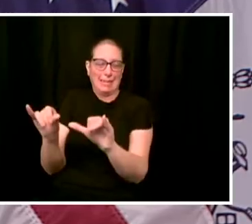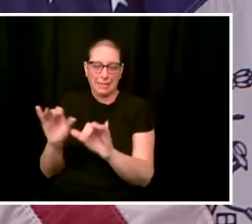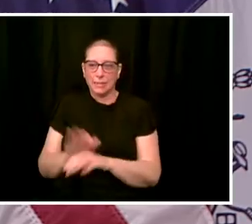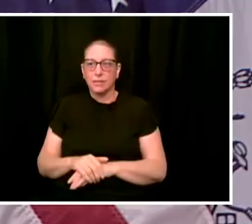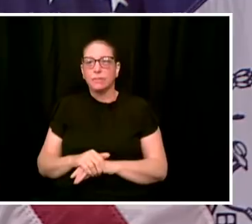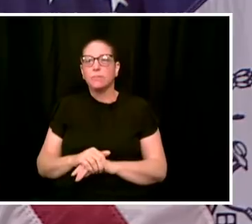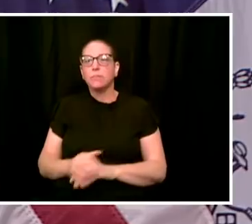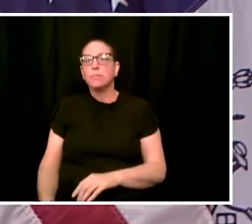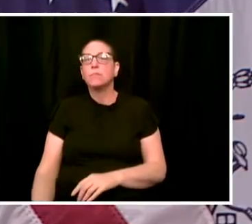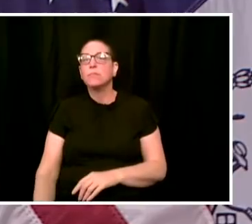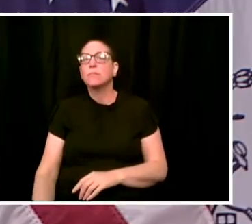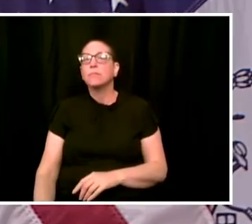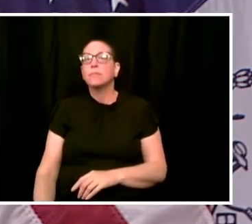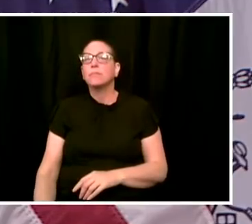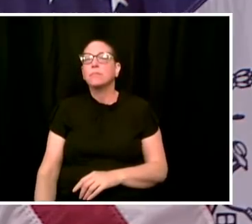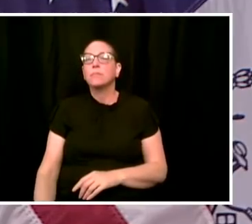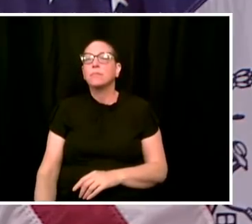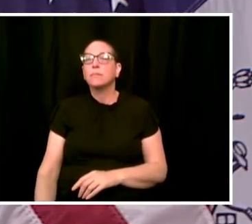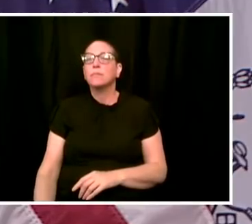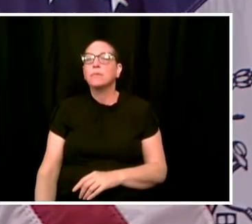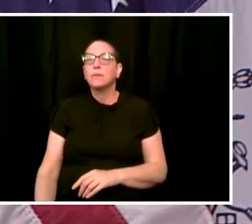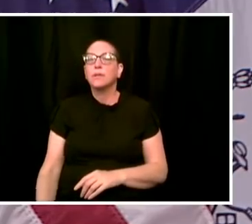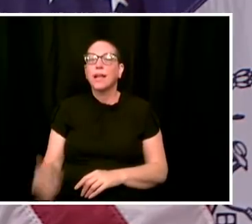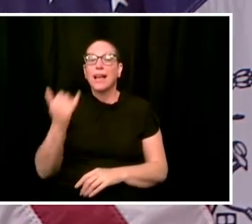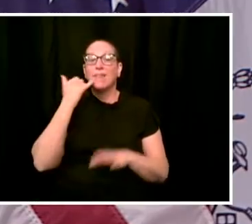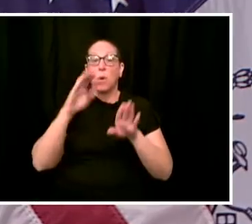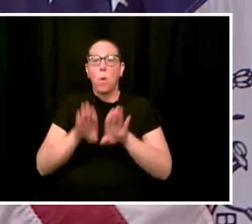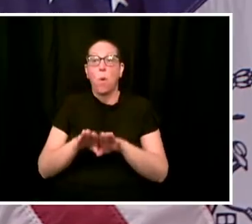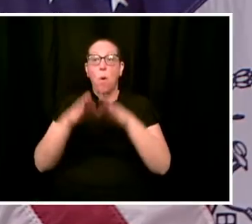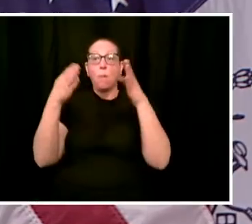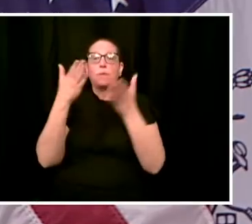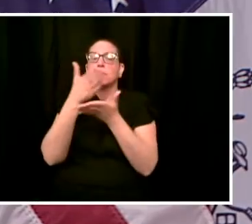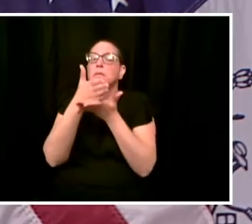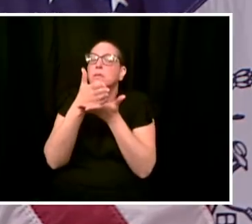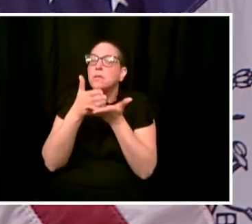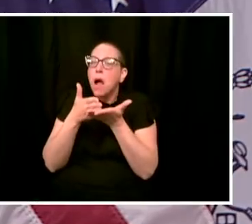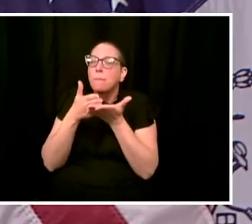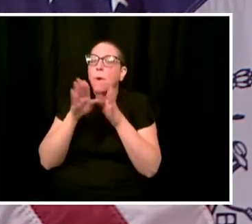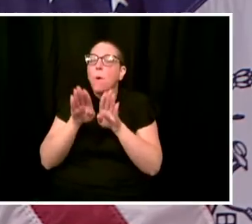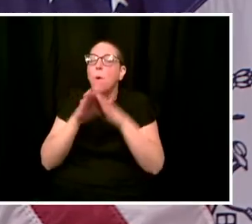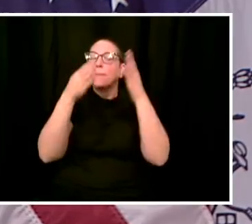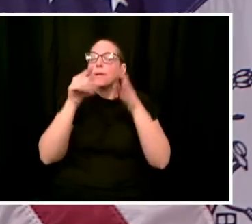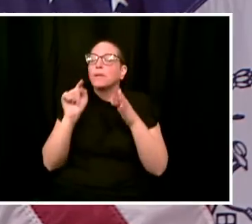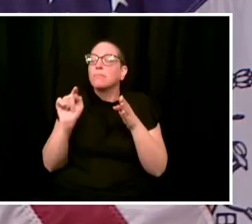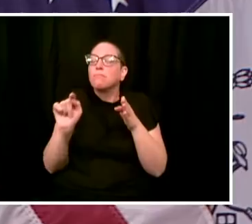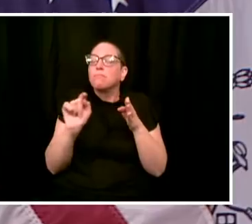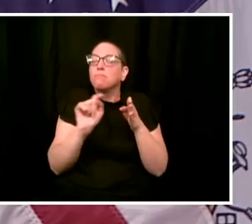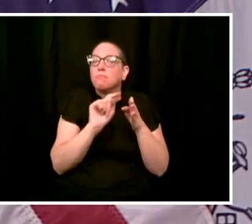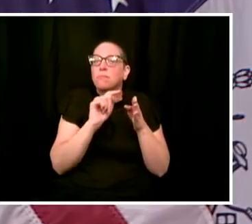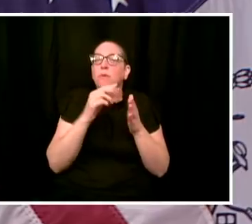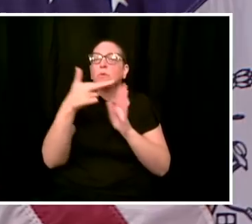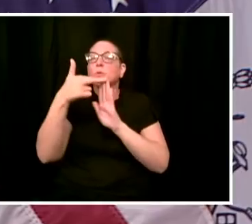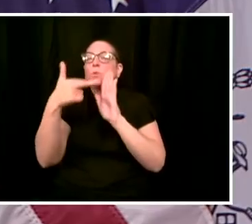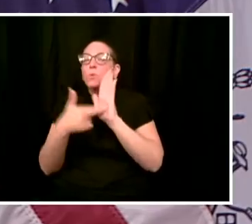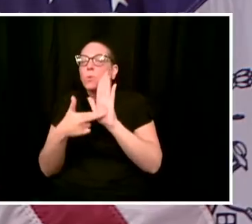CHICKENS UNTIL HET THEY HATCH. BUT REMEMBER EVEN IF YOU DO SOME OPENINGS UP,